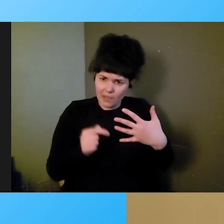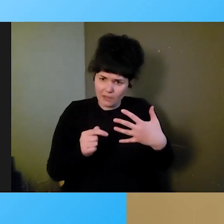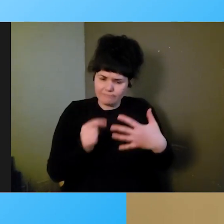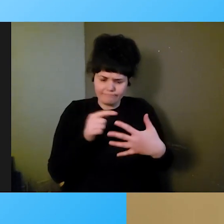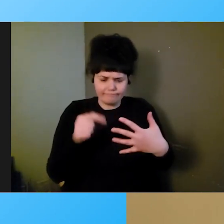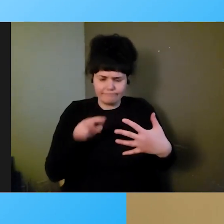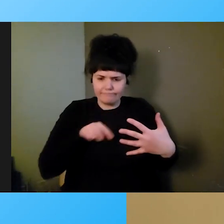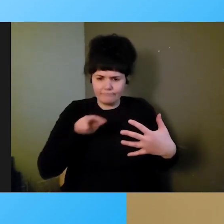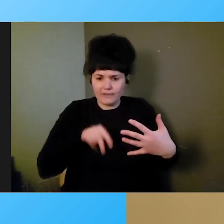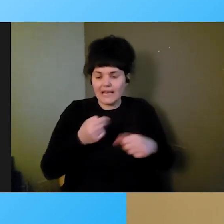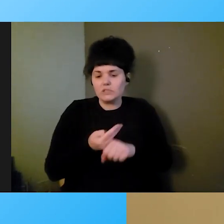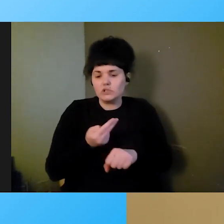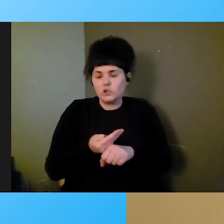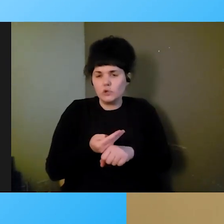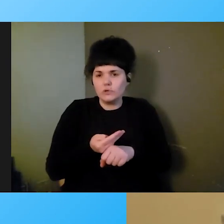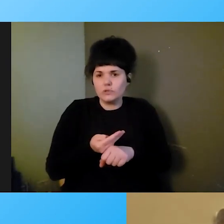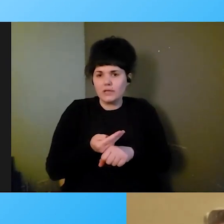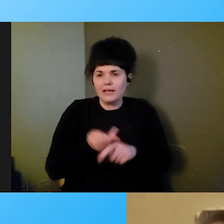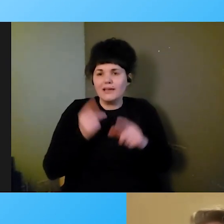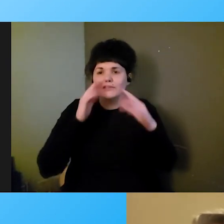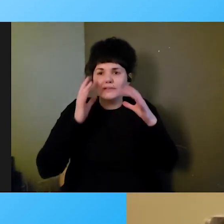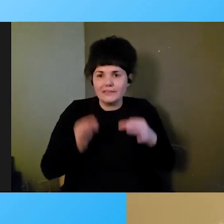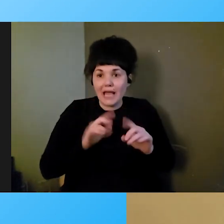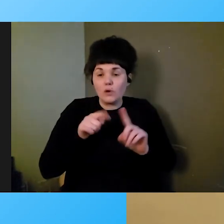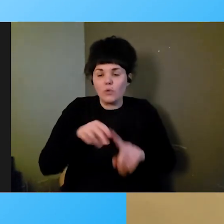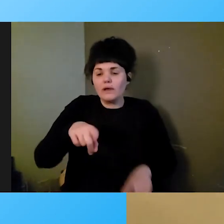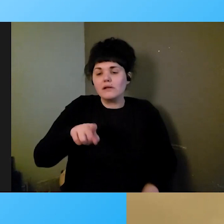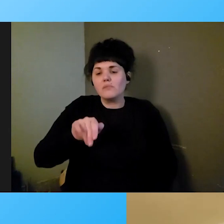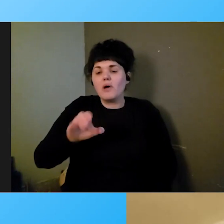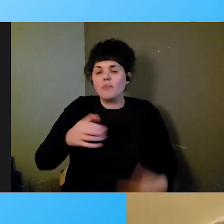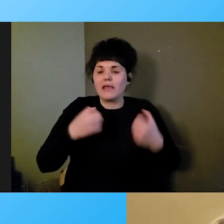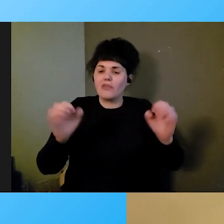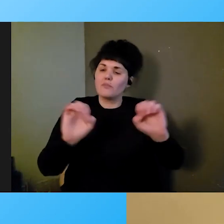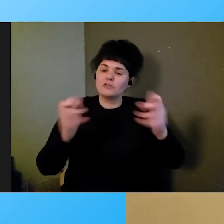determine the end of a public health emergency or a declared